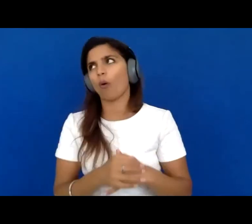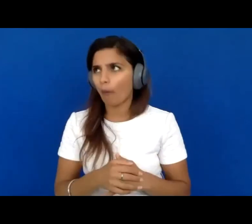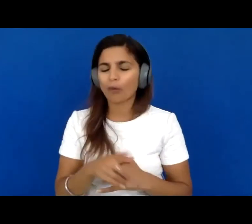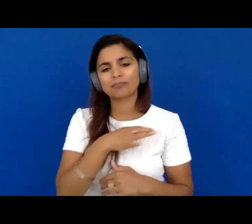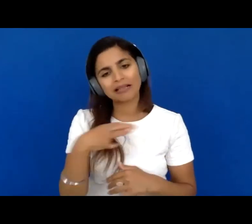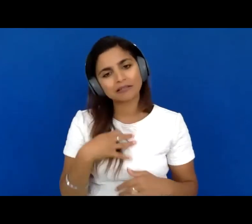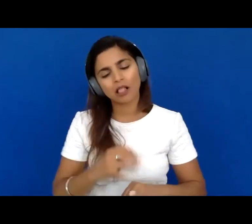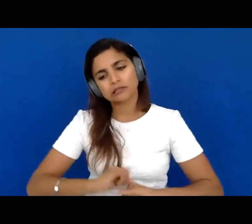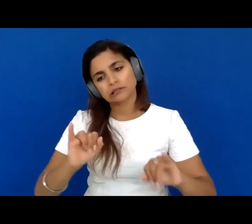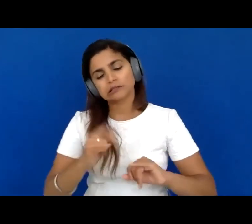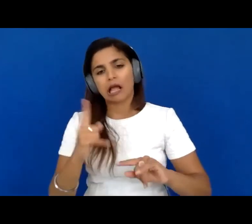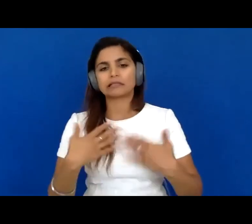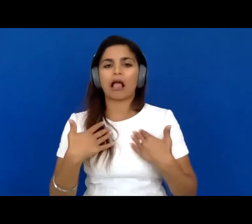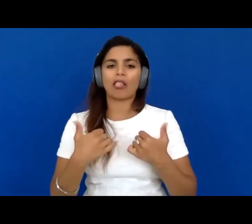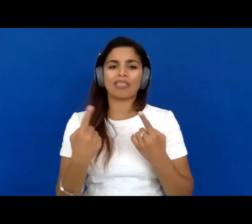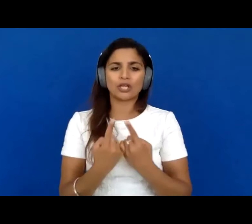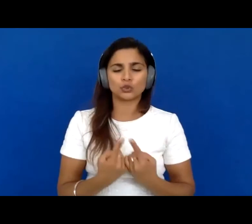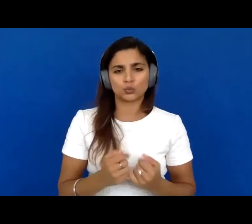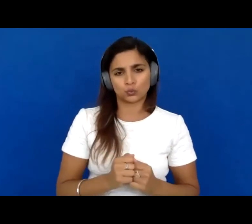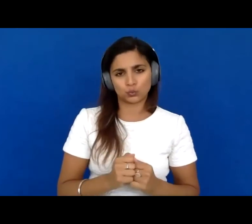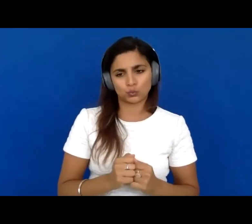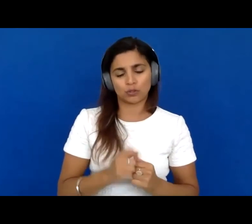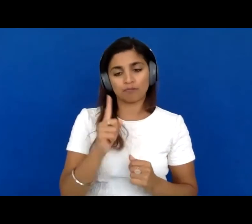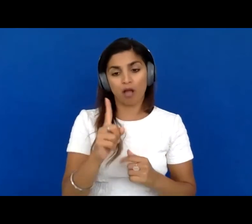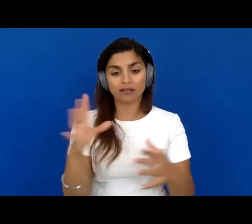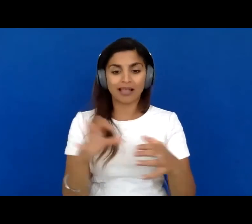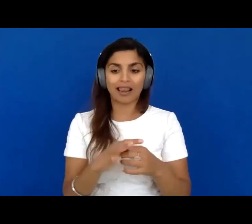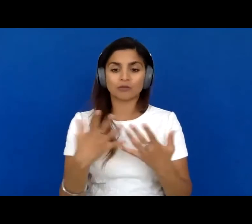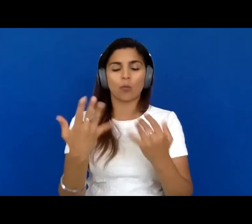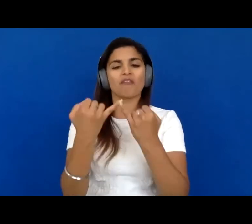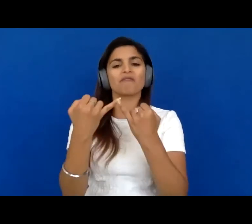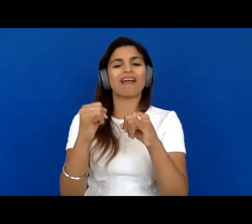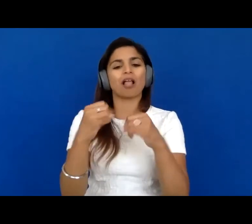health issues located primarily in the failed body mind desire behavior of the